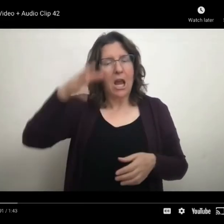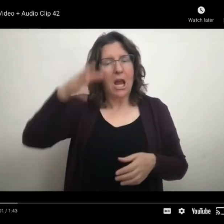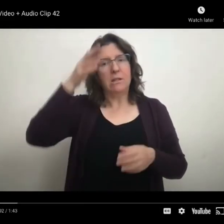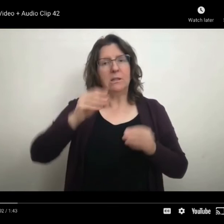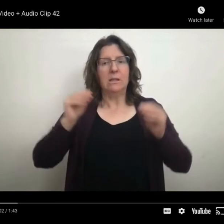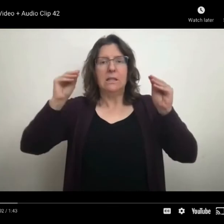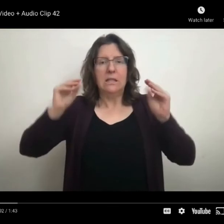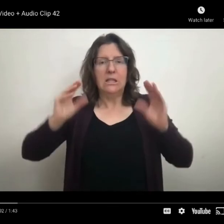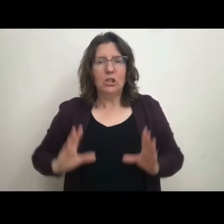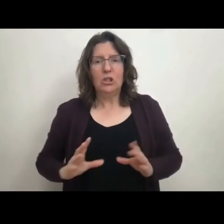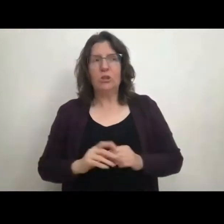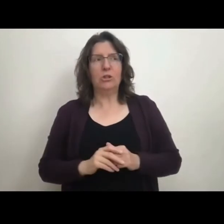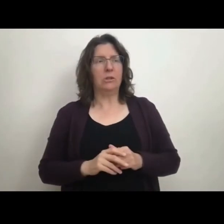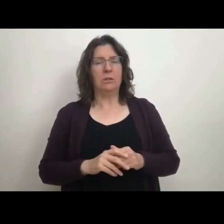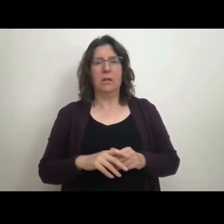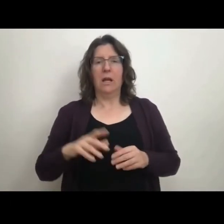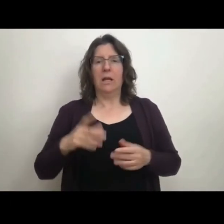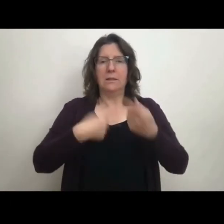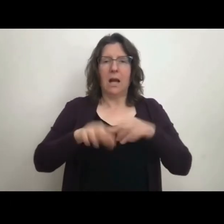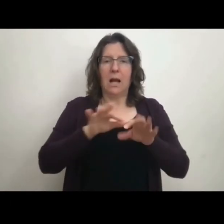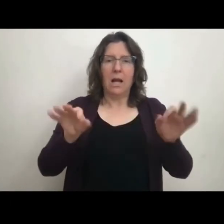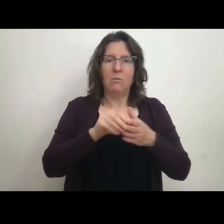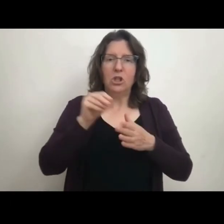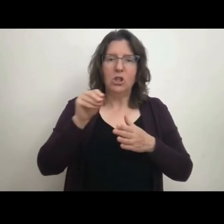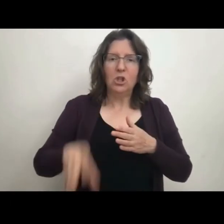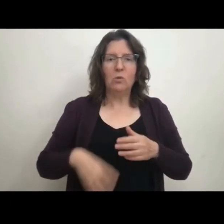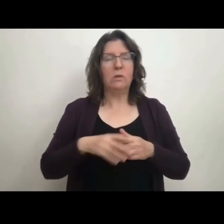Parents, teachers, sign language students . . .